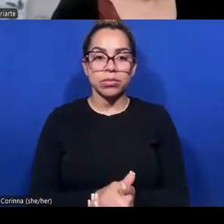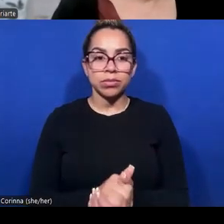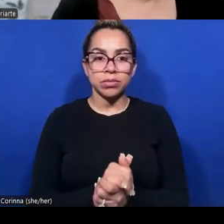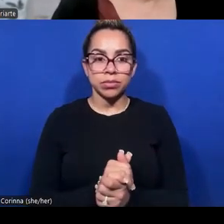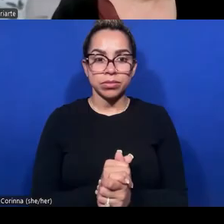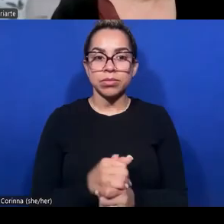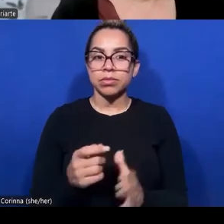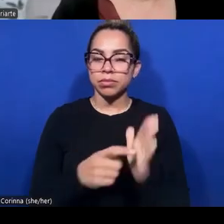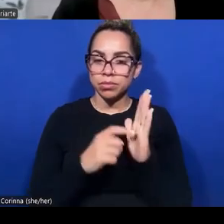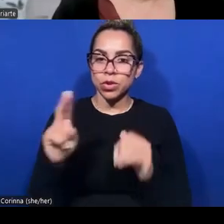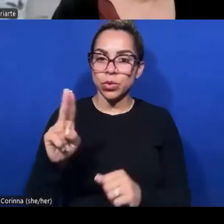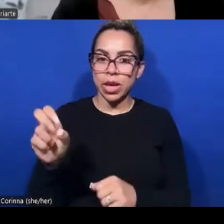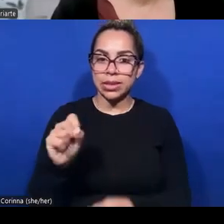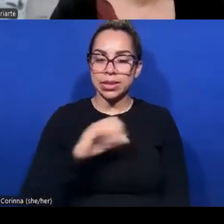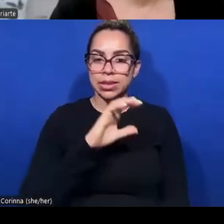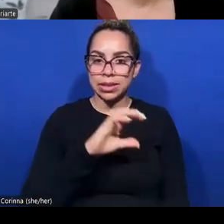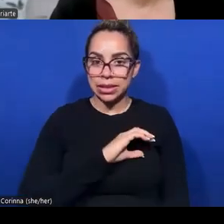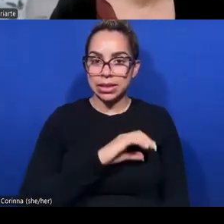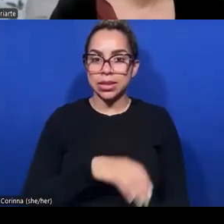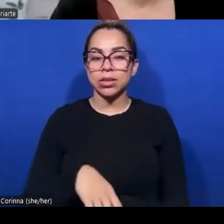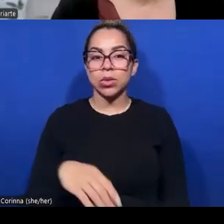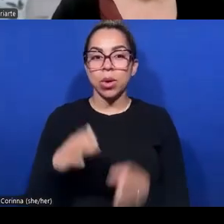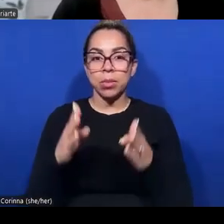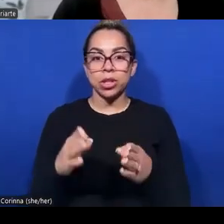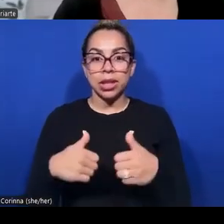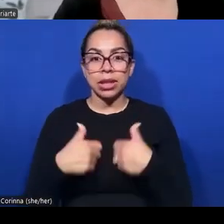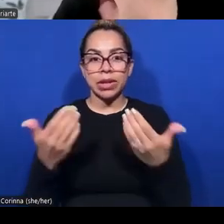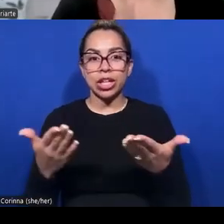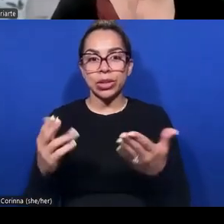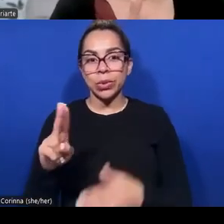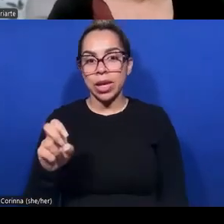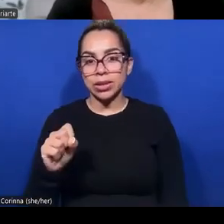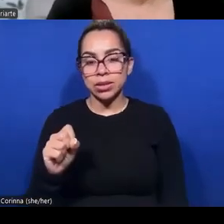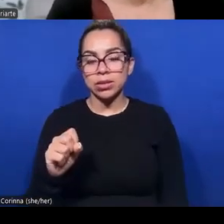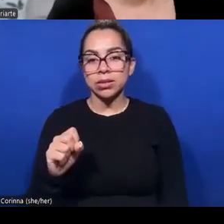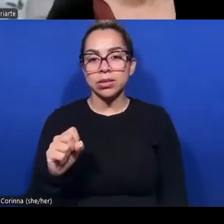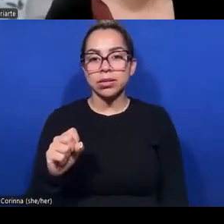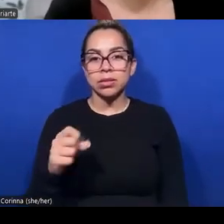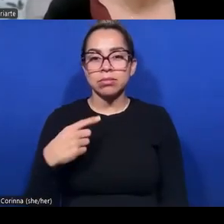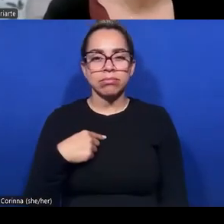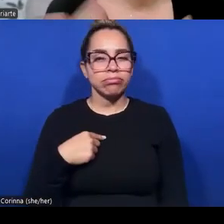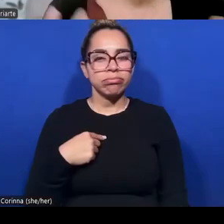citizen or an individual residing in the U.S. I had some questions about what that meant. What do you mean?